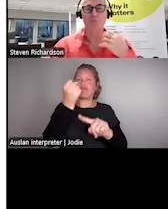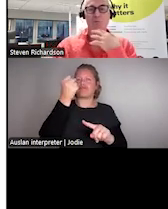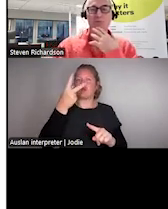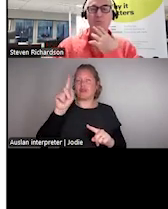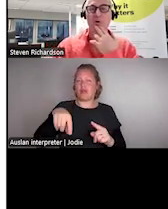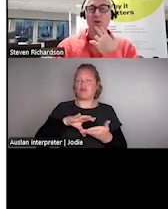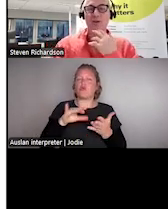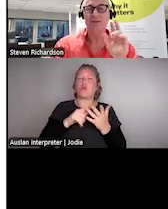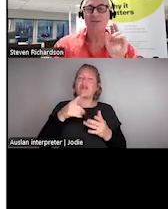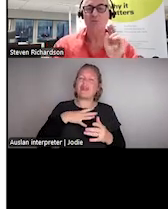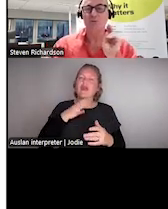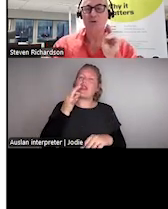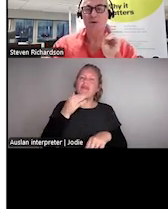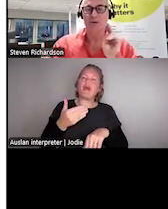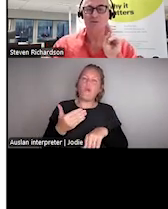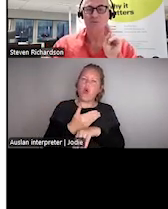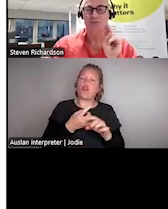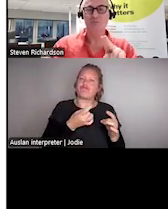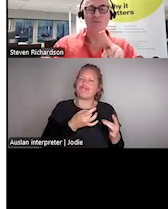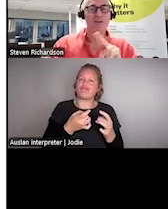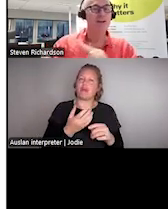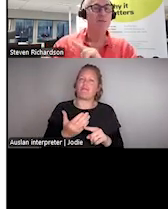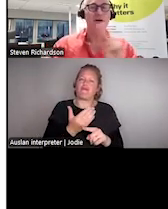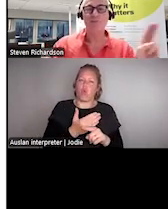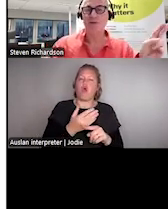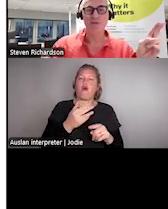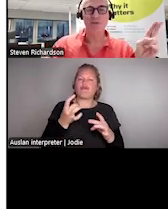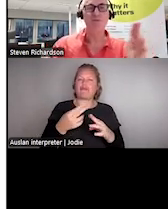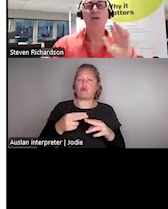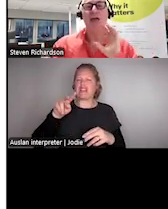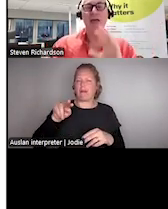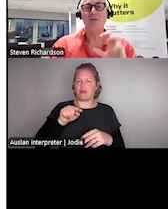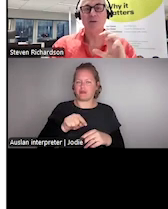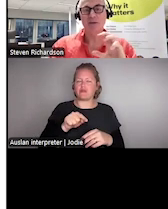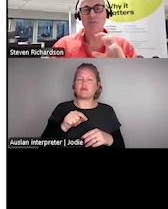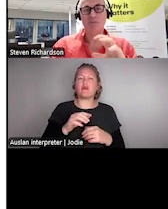put a bit of work into your Doublers. Apart from anything else, having money in the